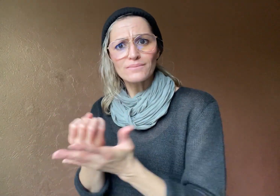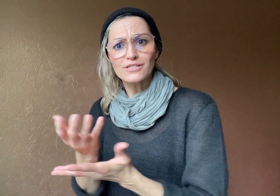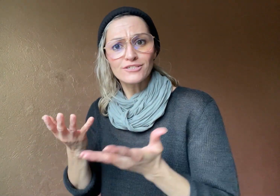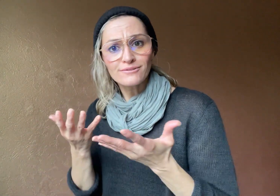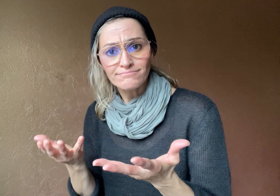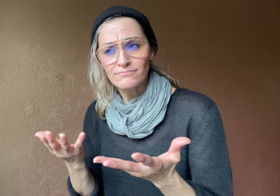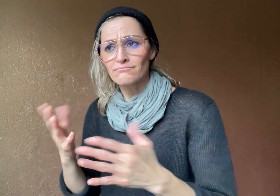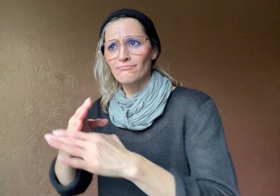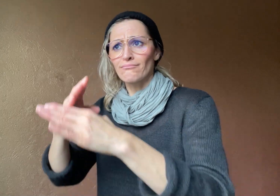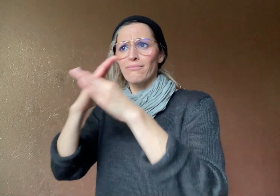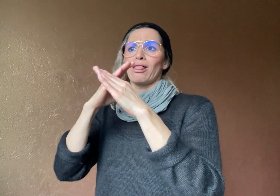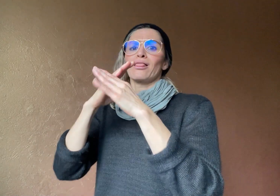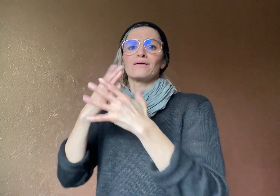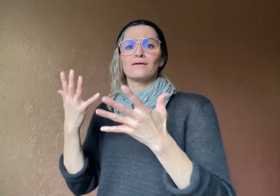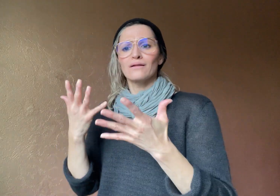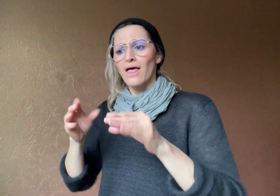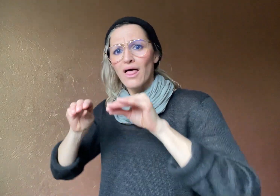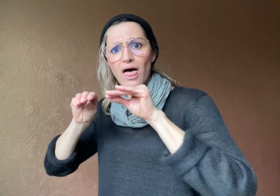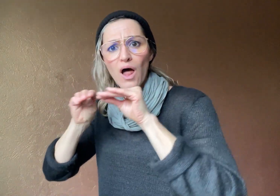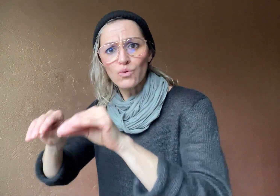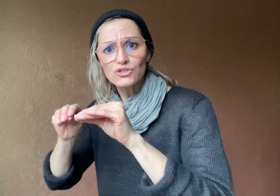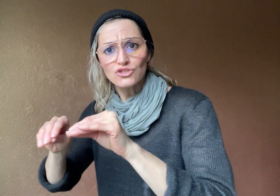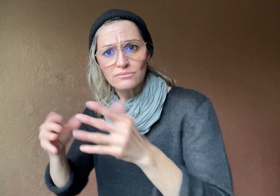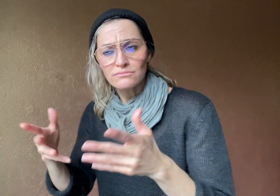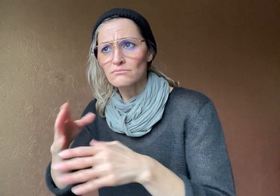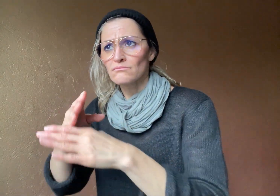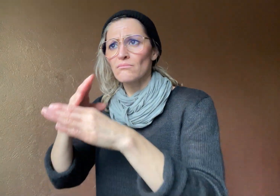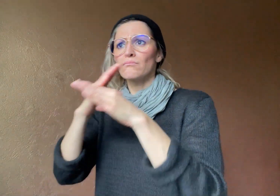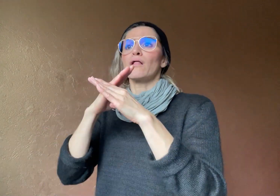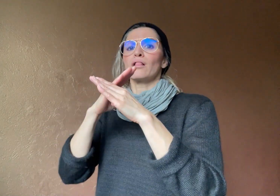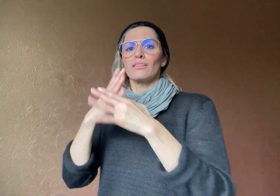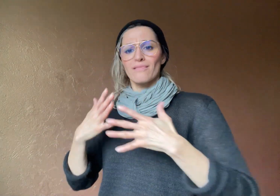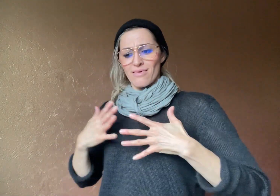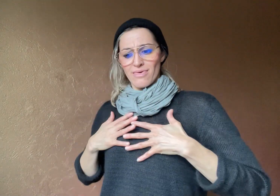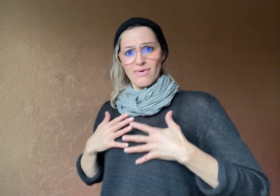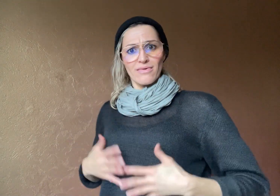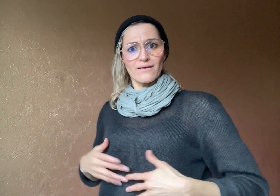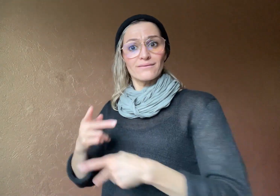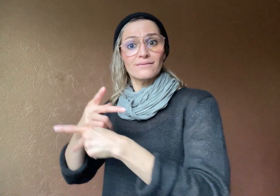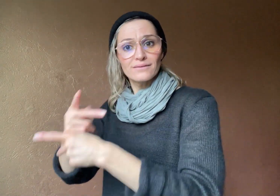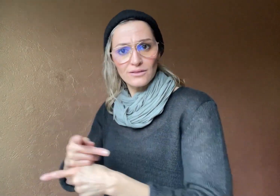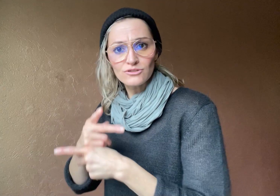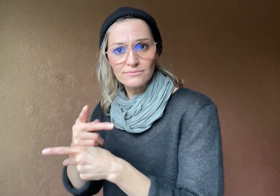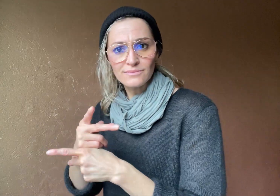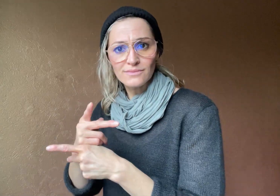in information, education and health care.